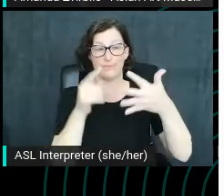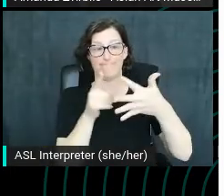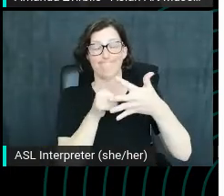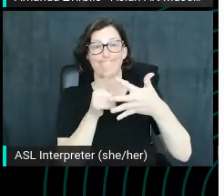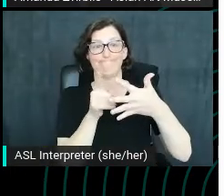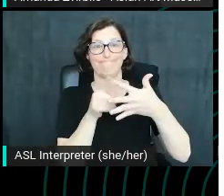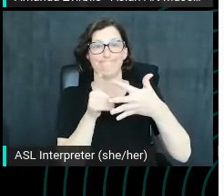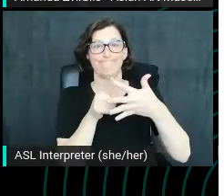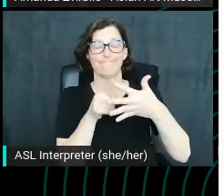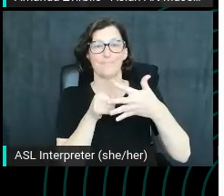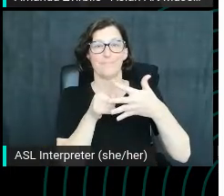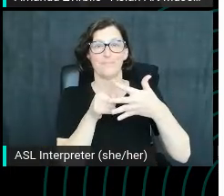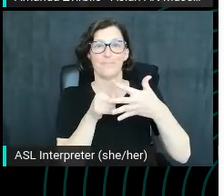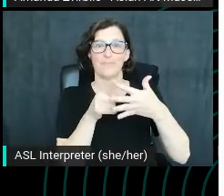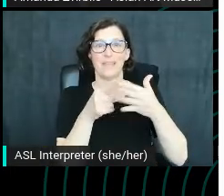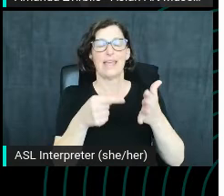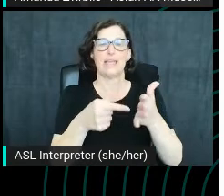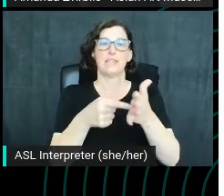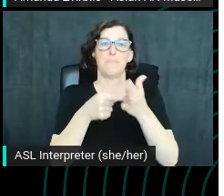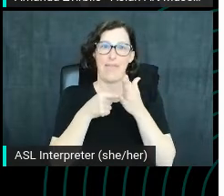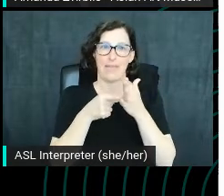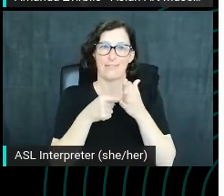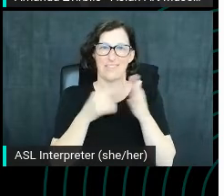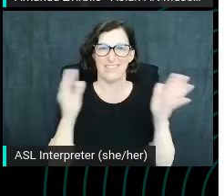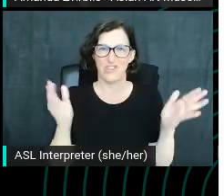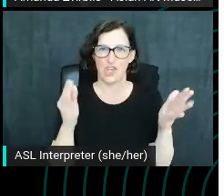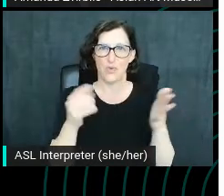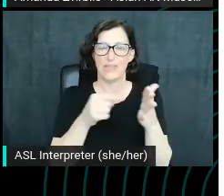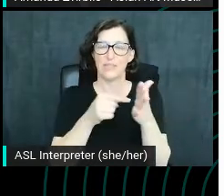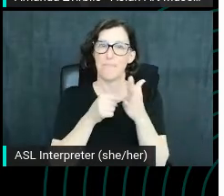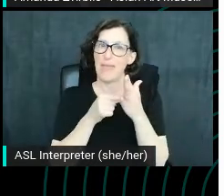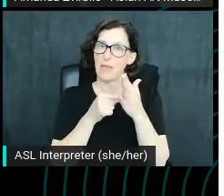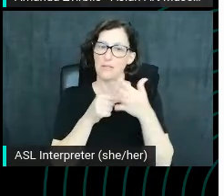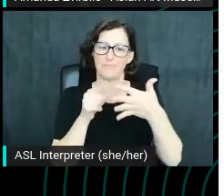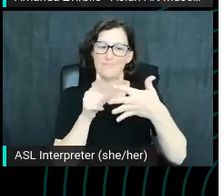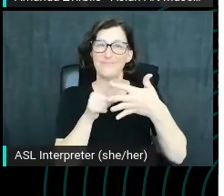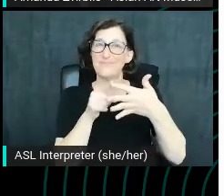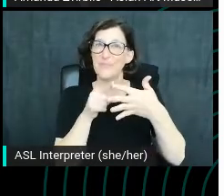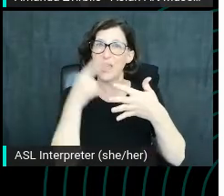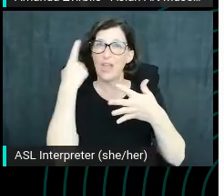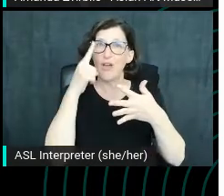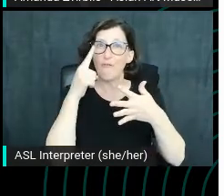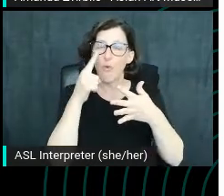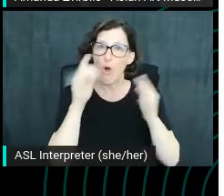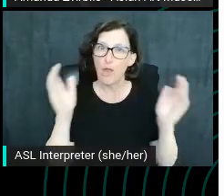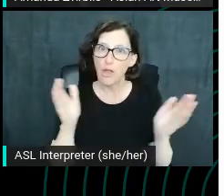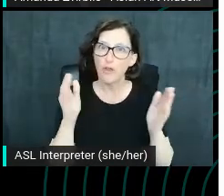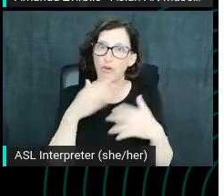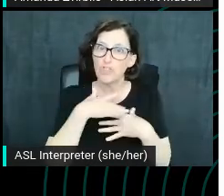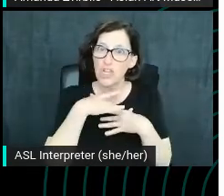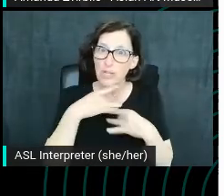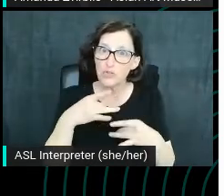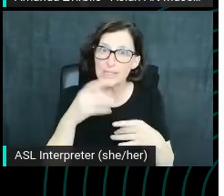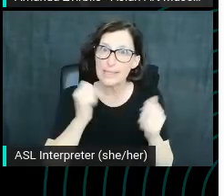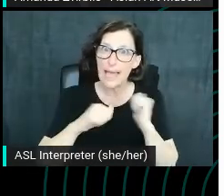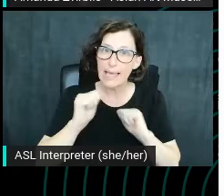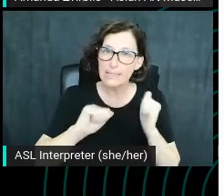known as generate demand. The purpose of this step is to grow interest in the exhibition that I am marketing,